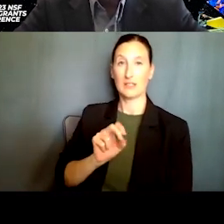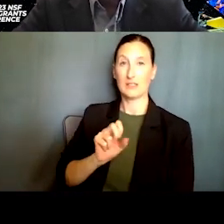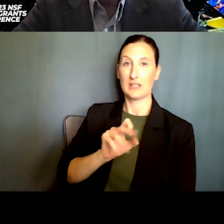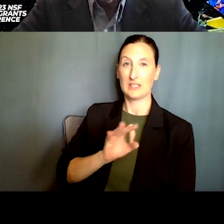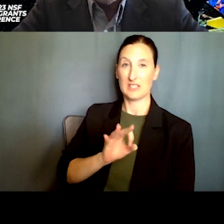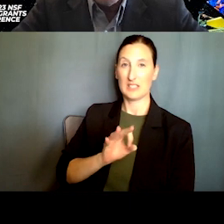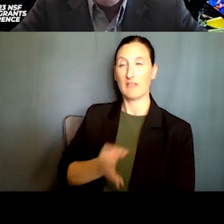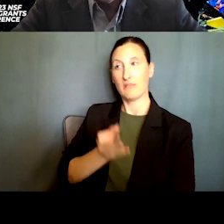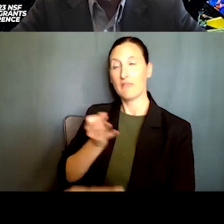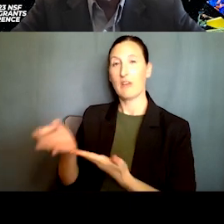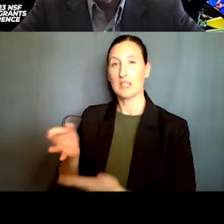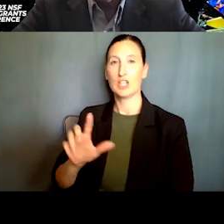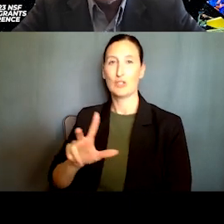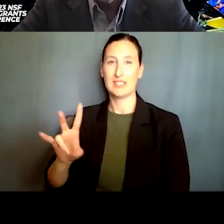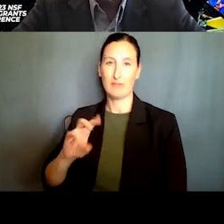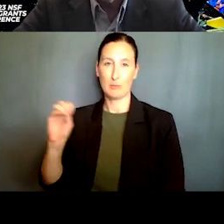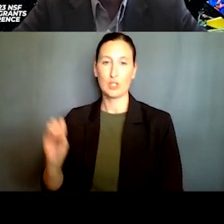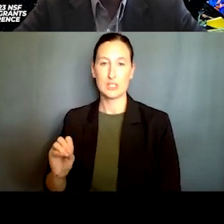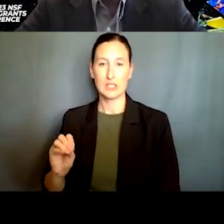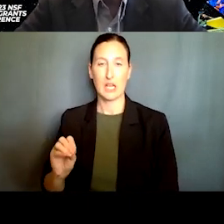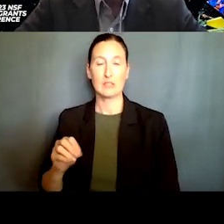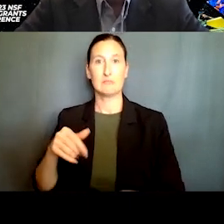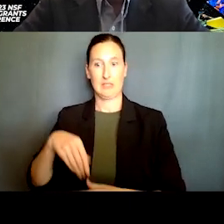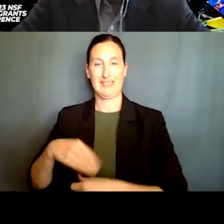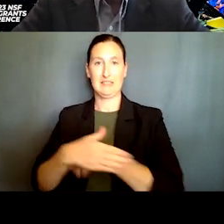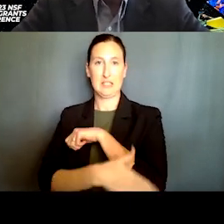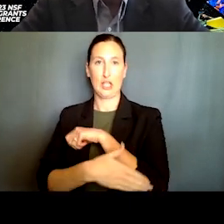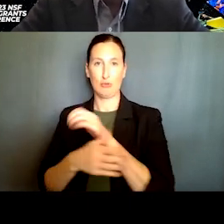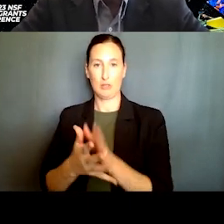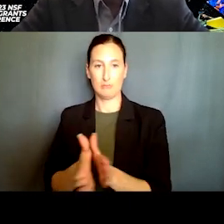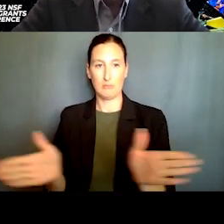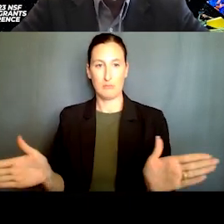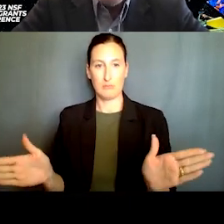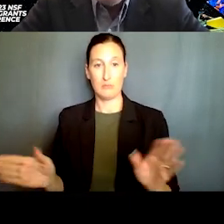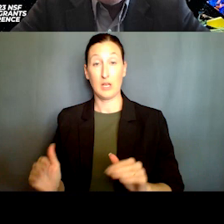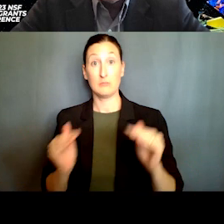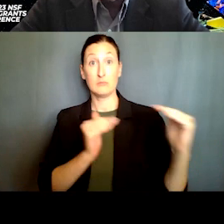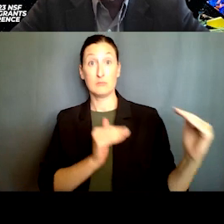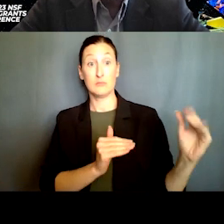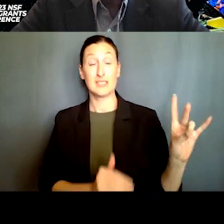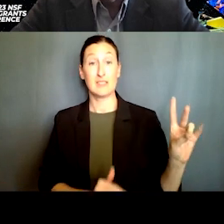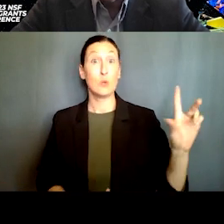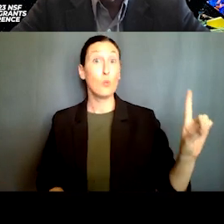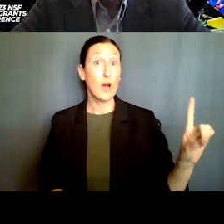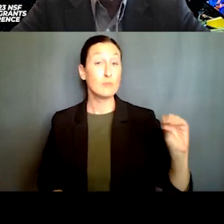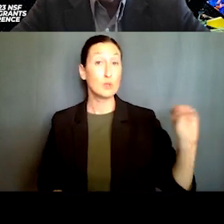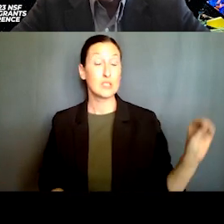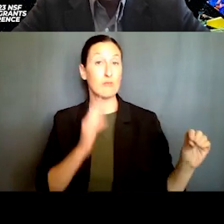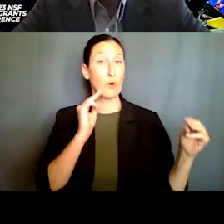the basic research and physical sciences in the country. NSF supports 71% of the basic research in mathematics